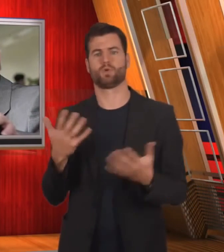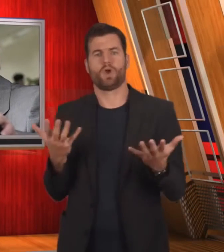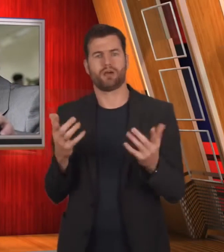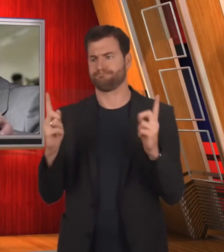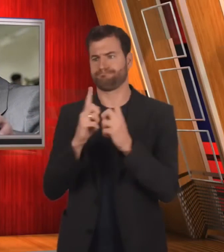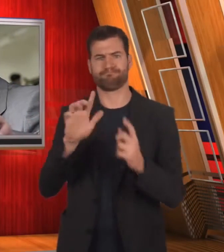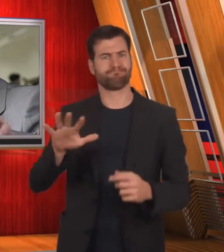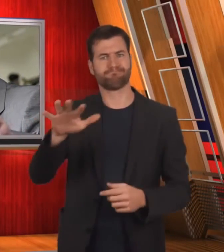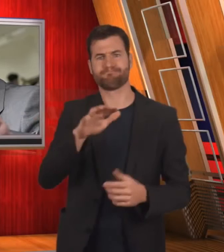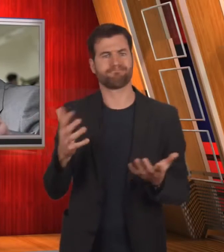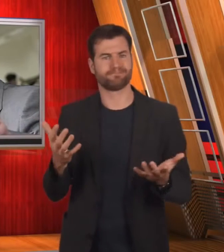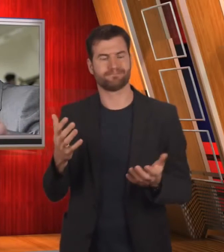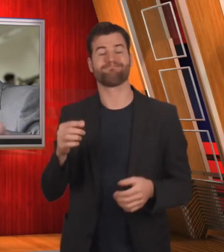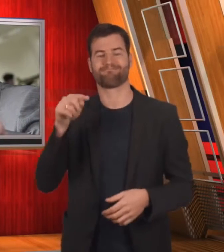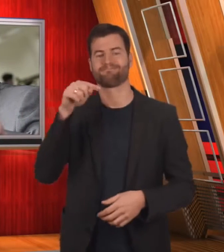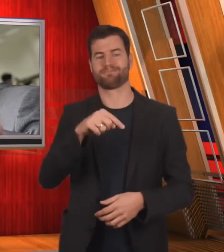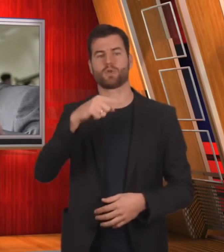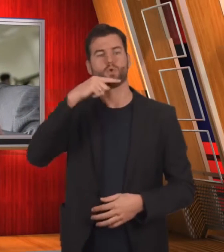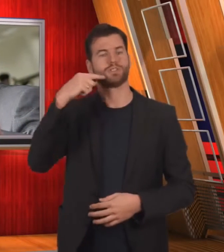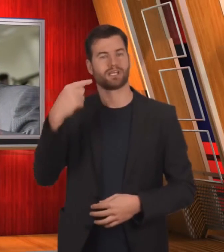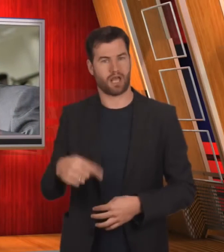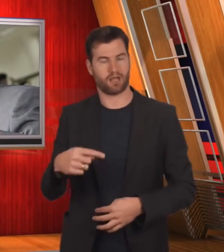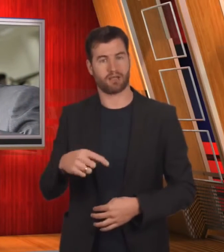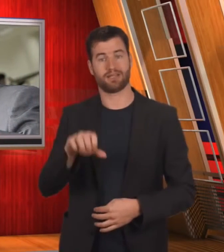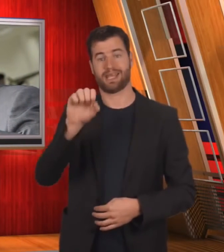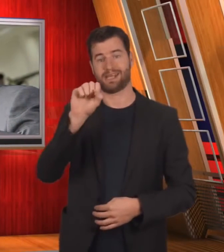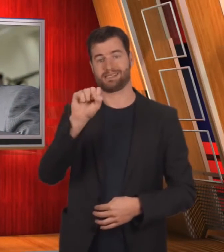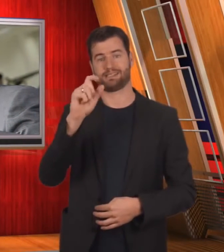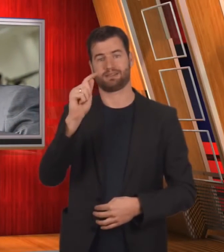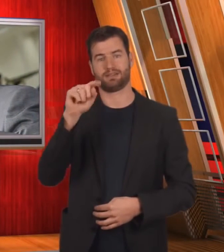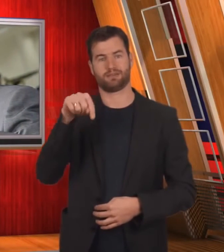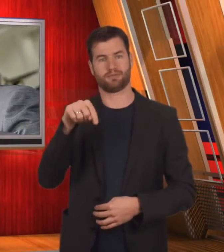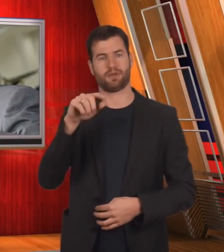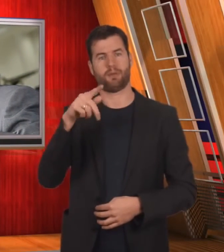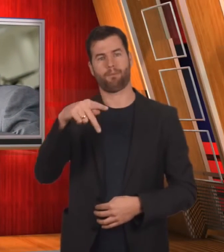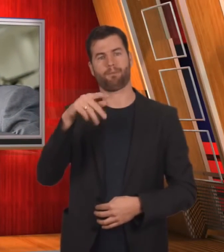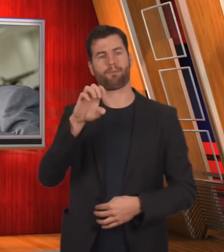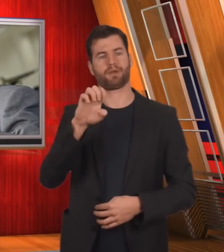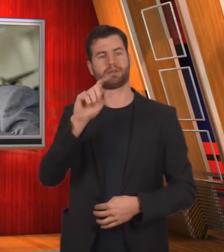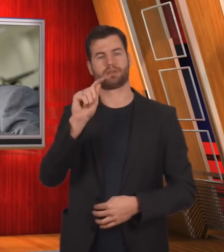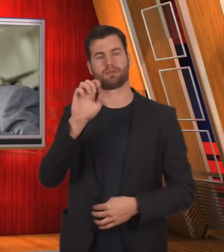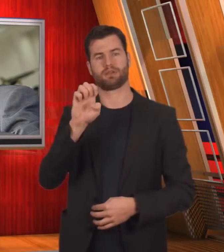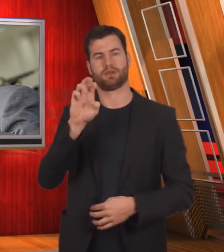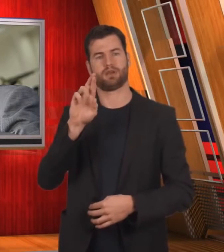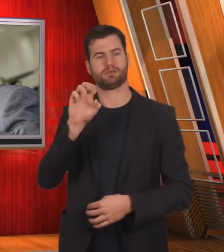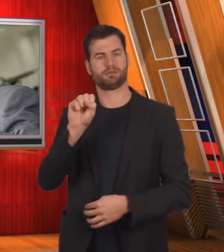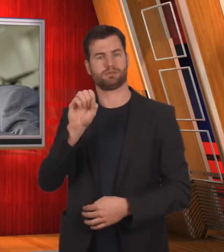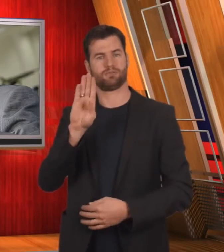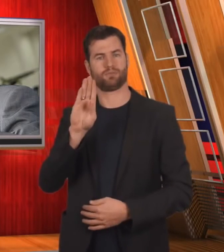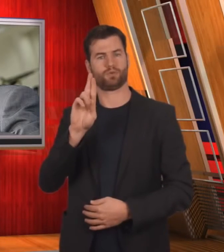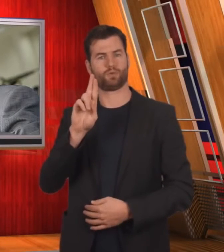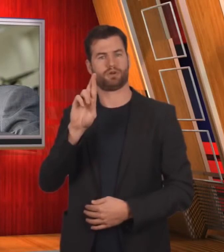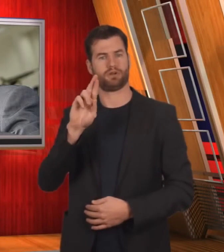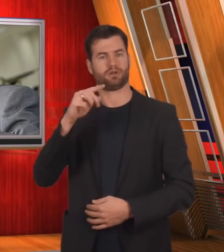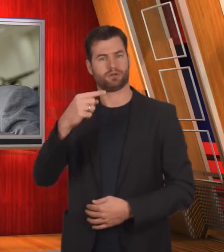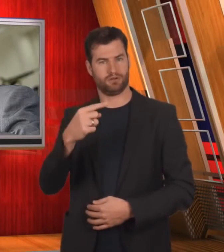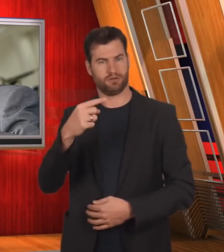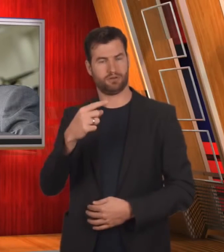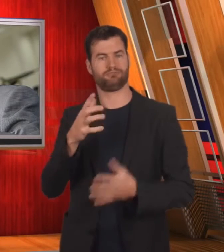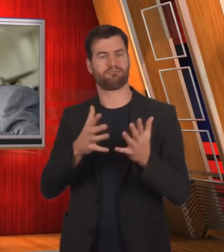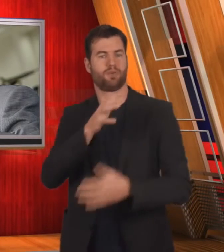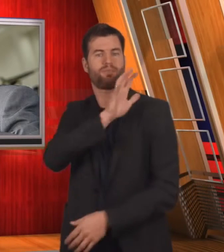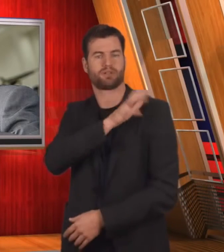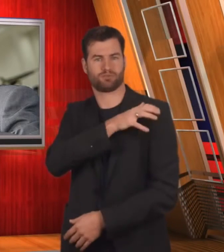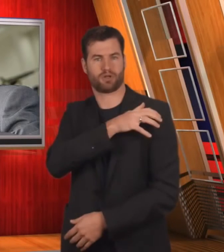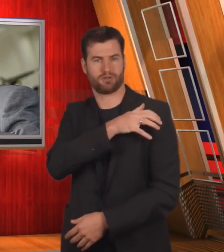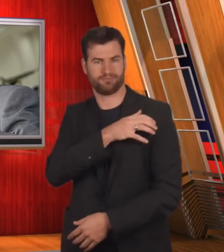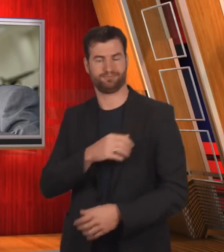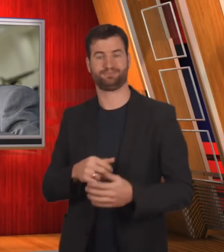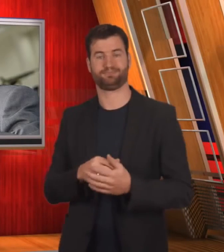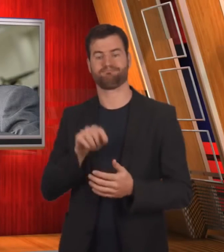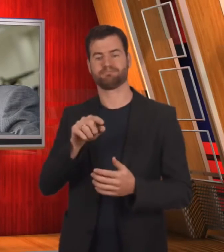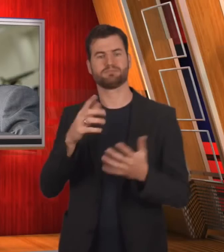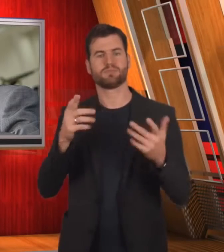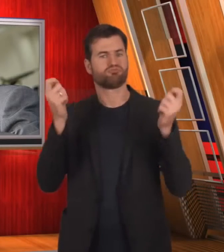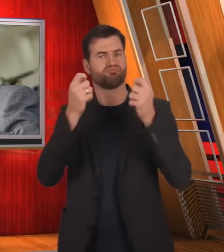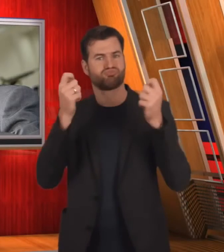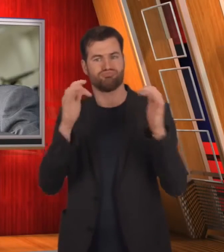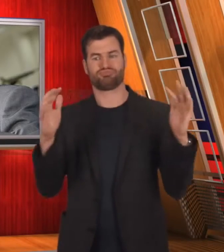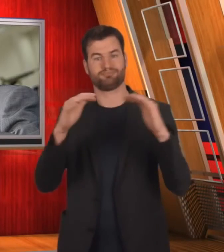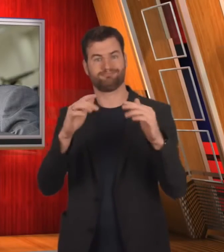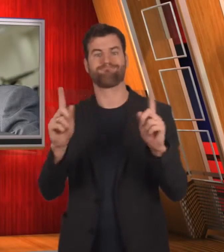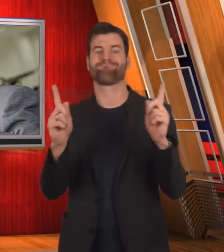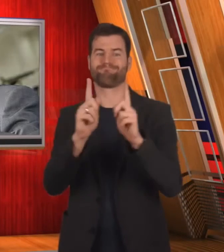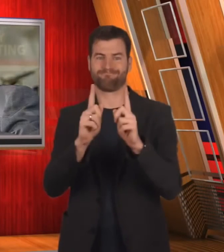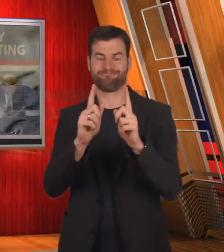Ruklehdev in St. Petersburg, Russia at an event.